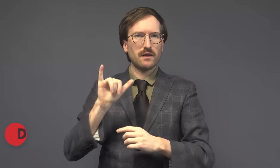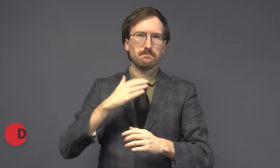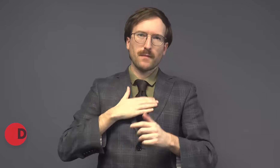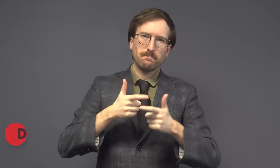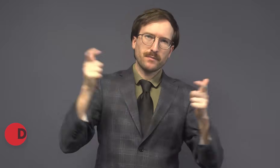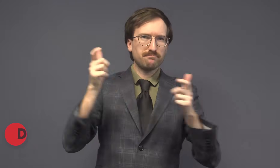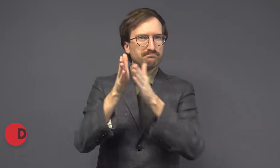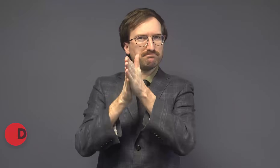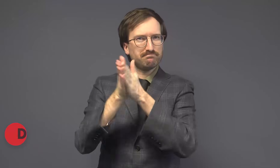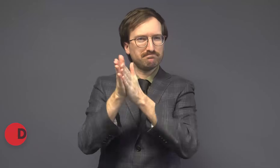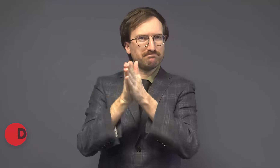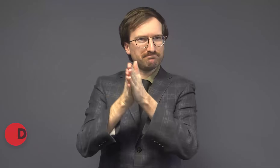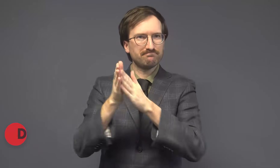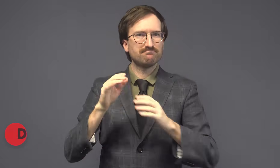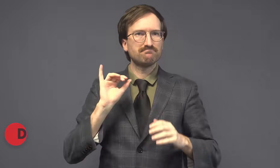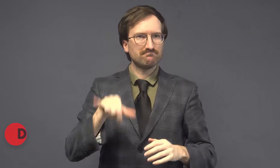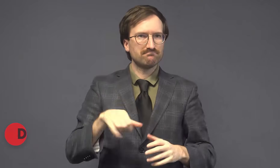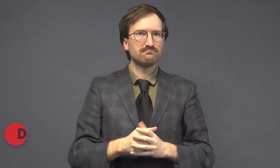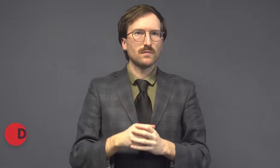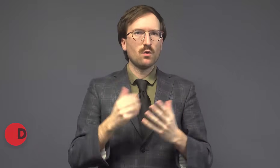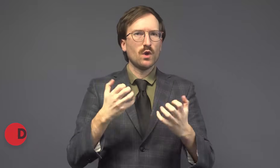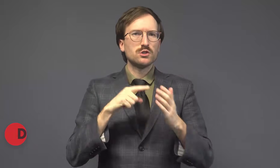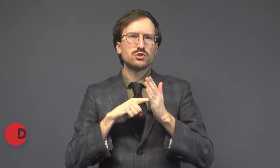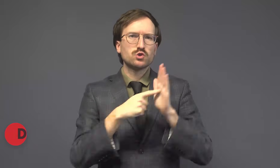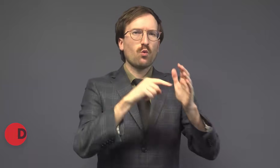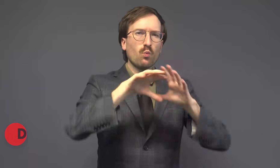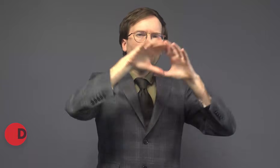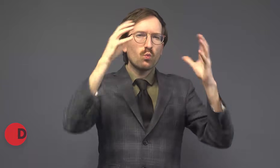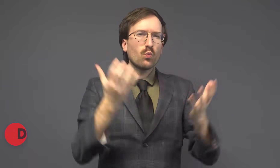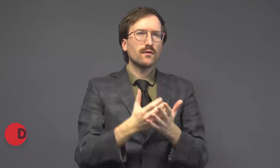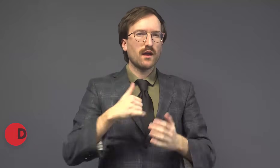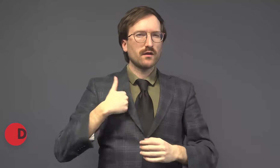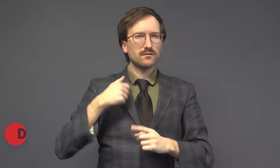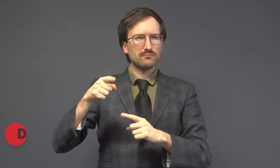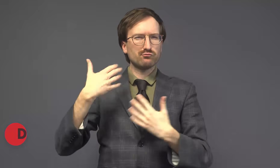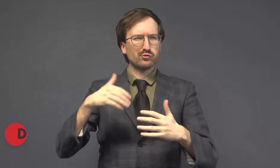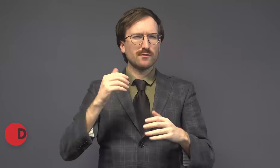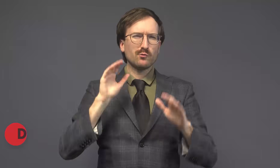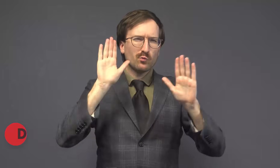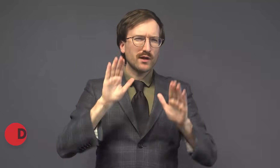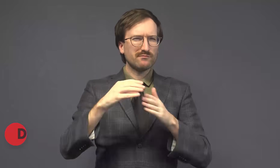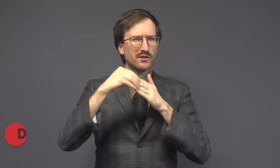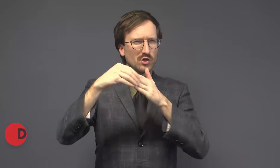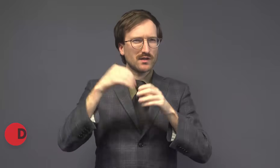That will be my single biggest motivation because we want to show the world that Canada is and will be a leader